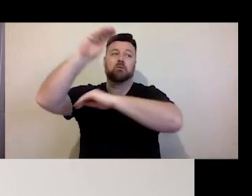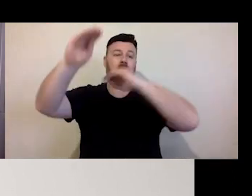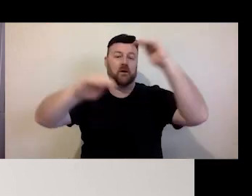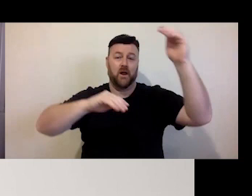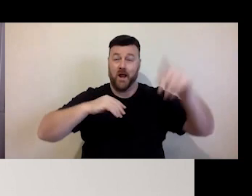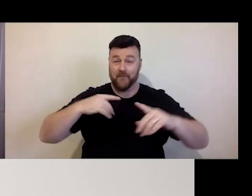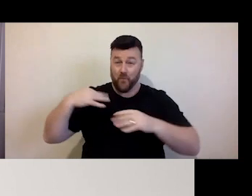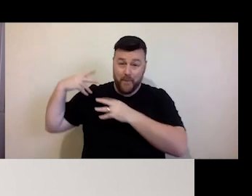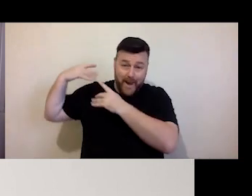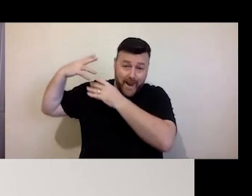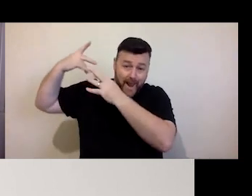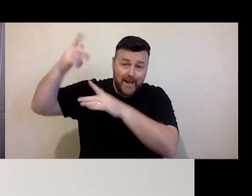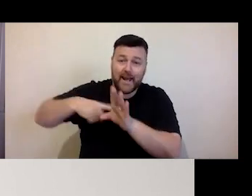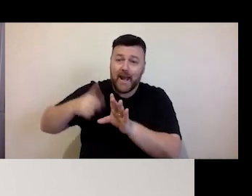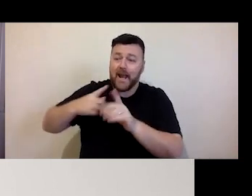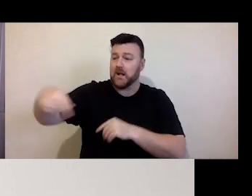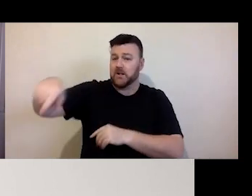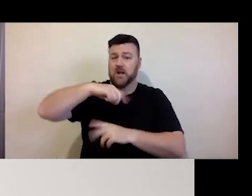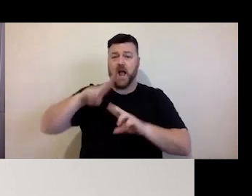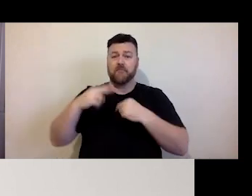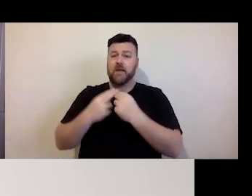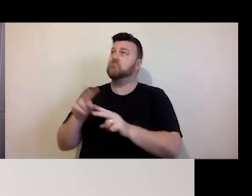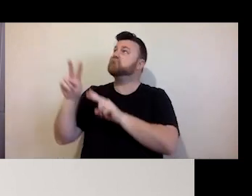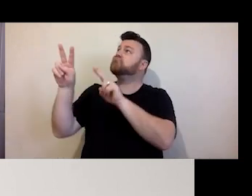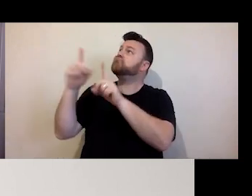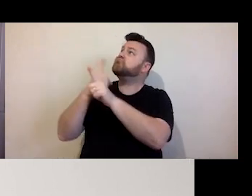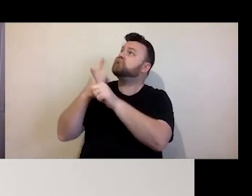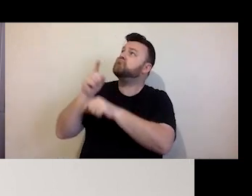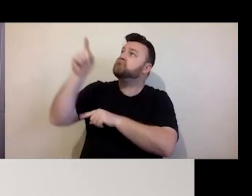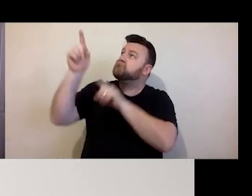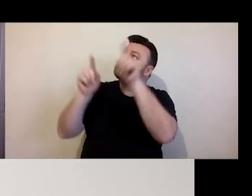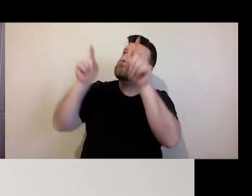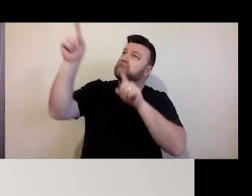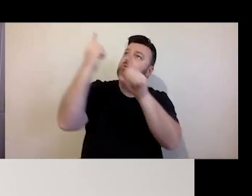associated with those five bright stars and the sun and the moon. And